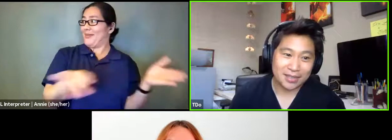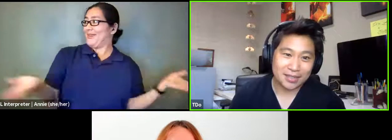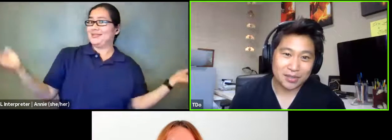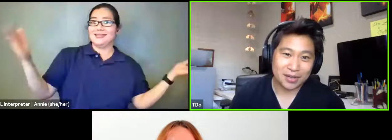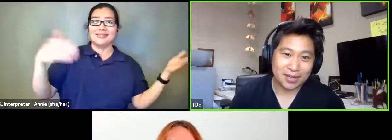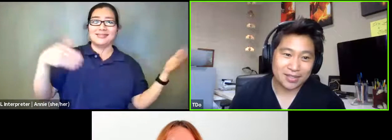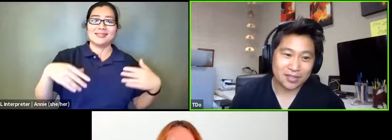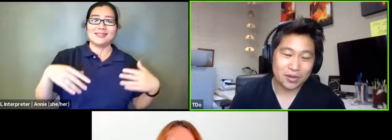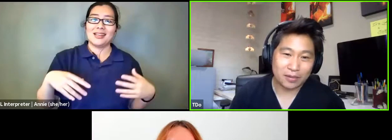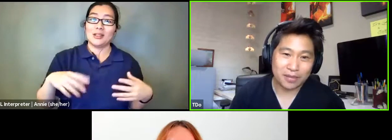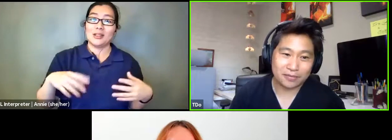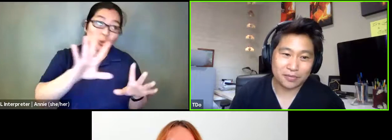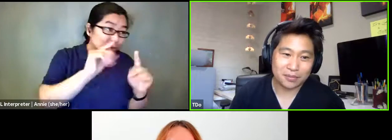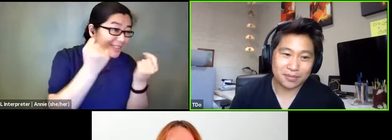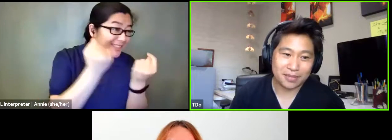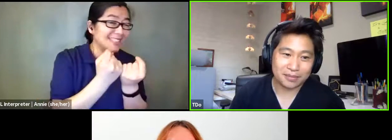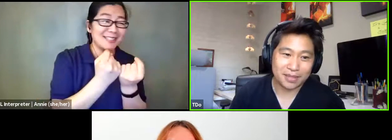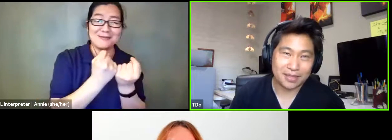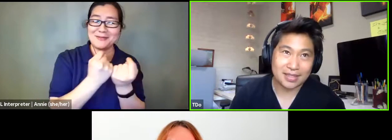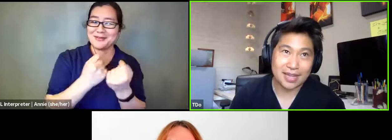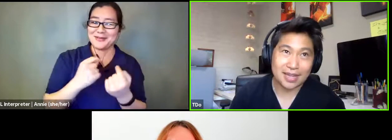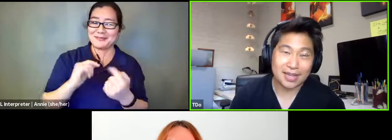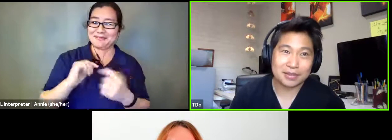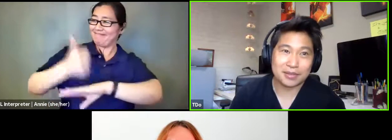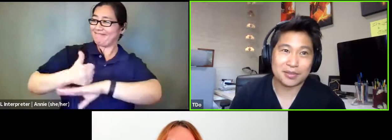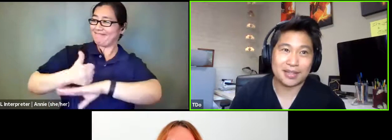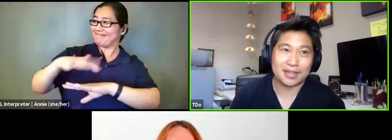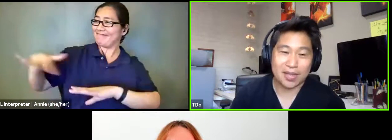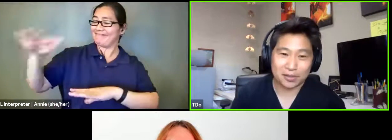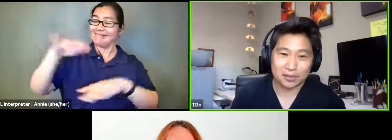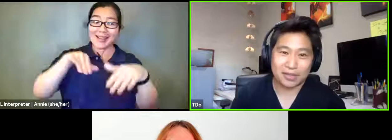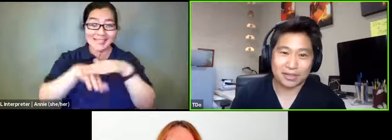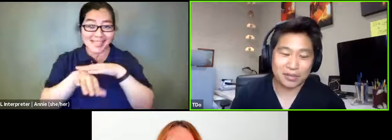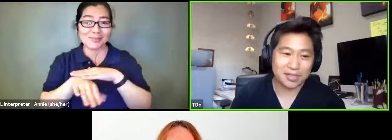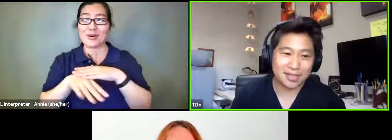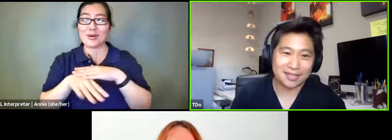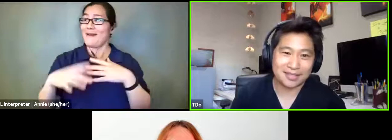and creating such a great platform. It is absolutely valuable and appreciated.